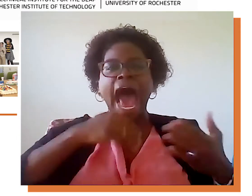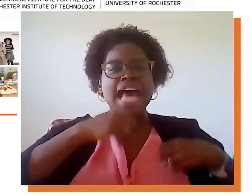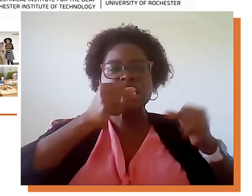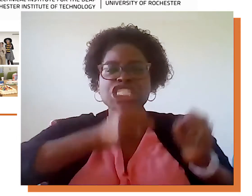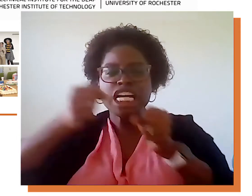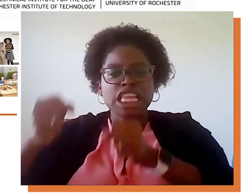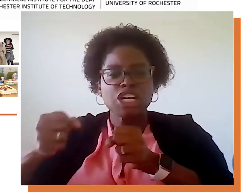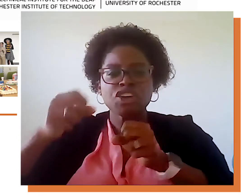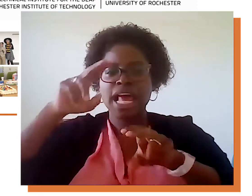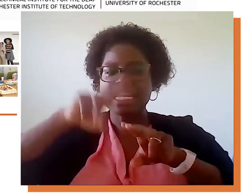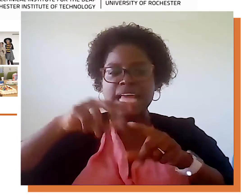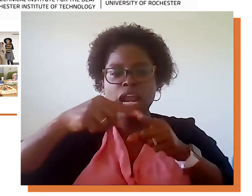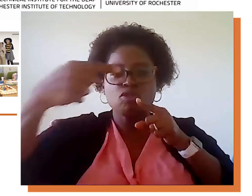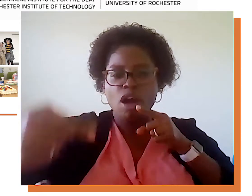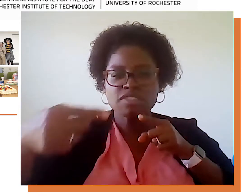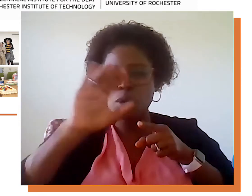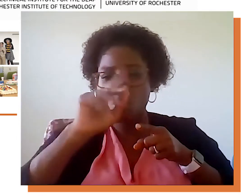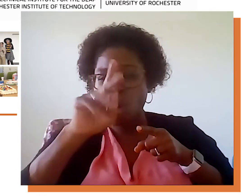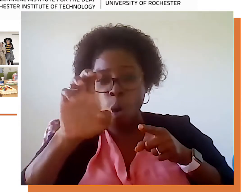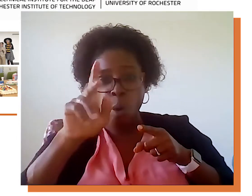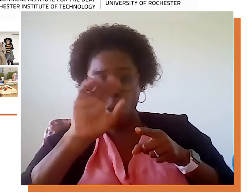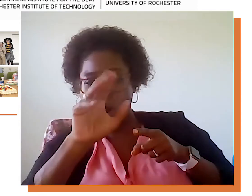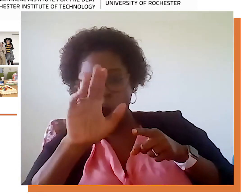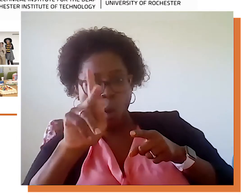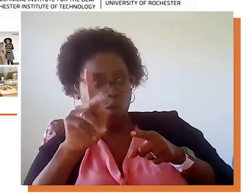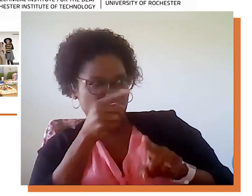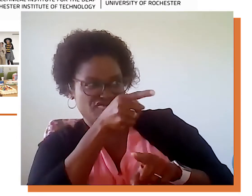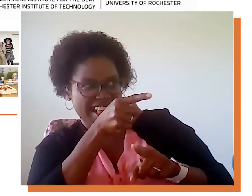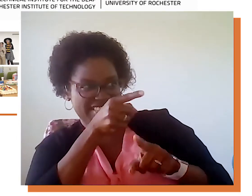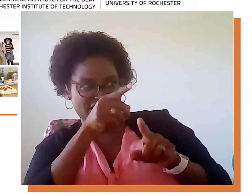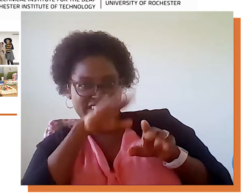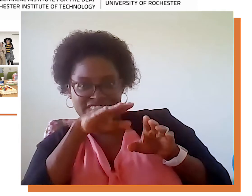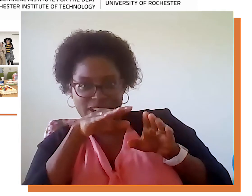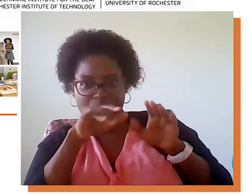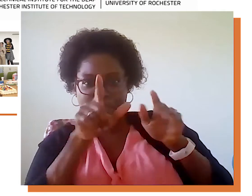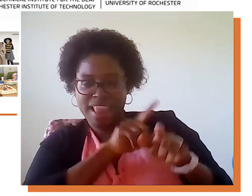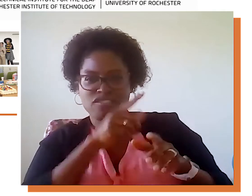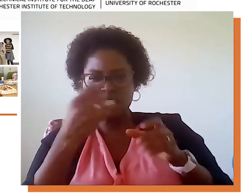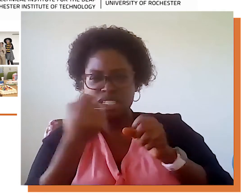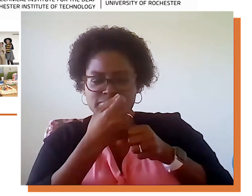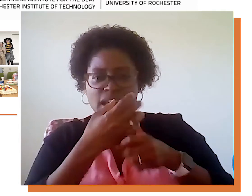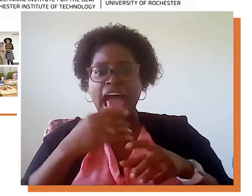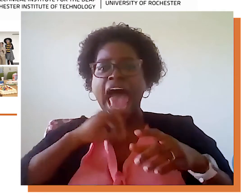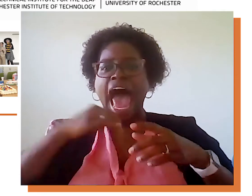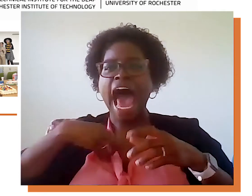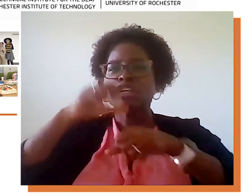get a number of different perspectives, see their strategies, see what other research was going on.